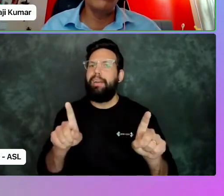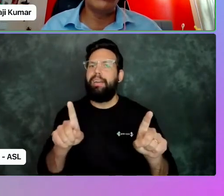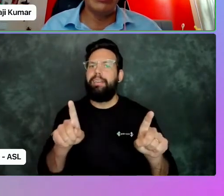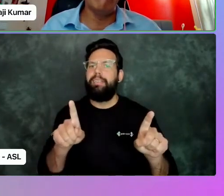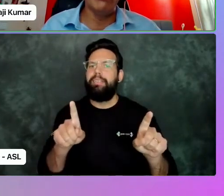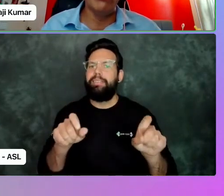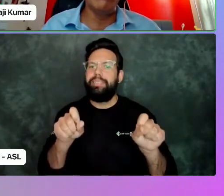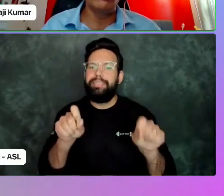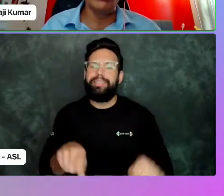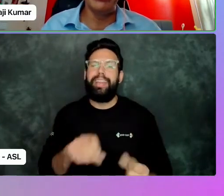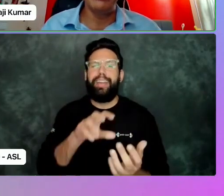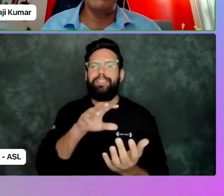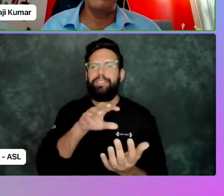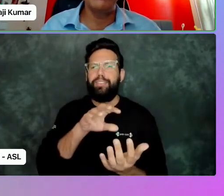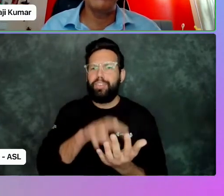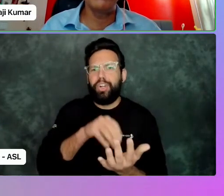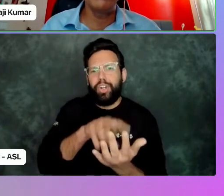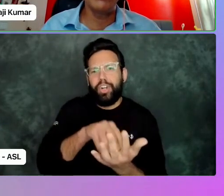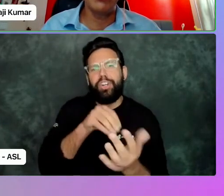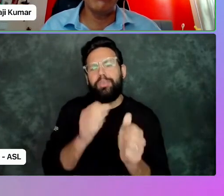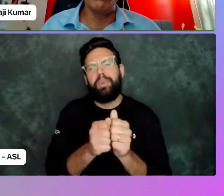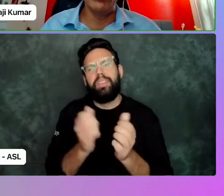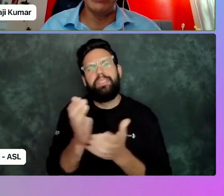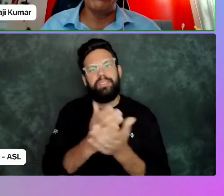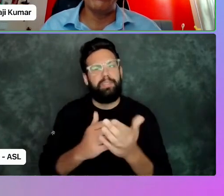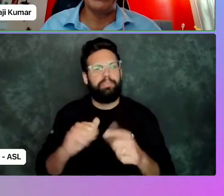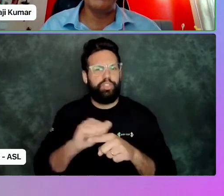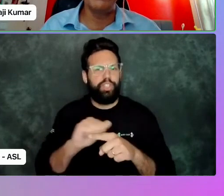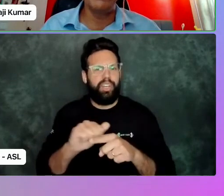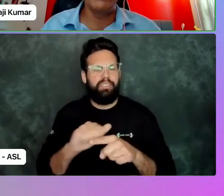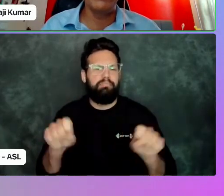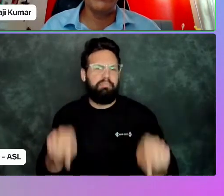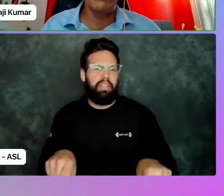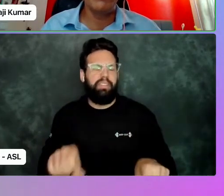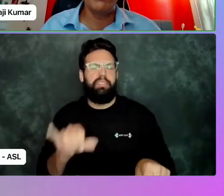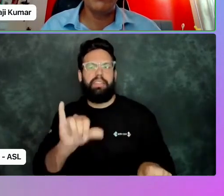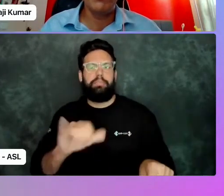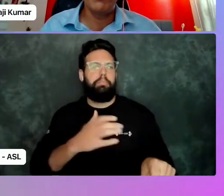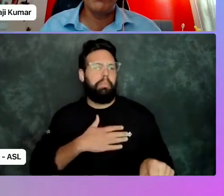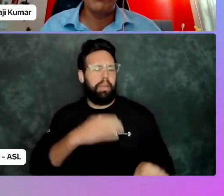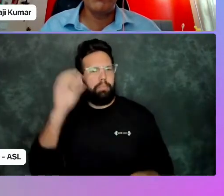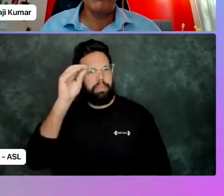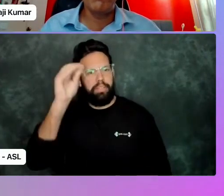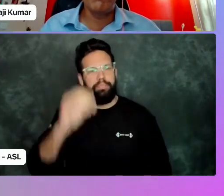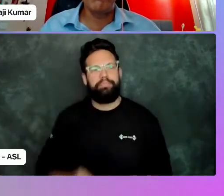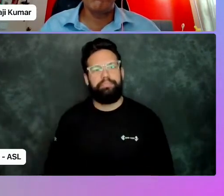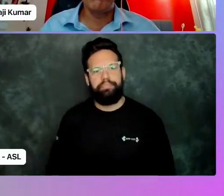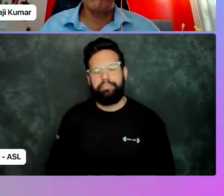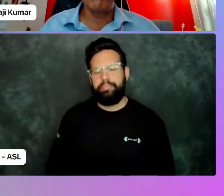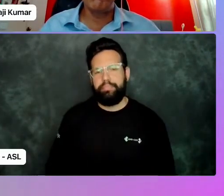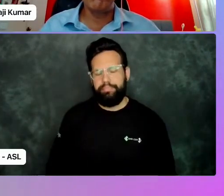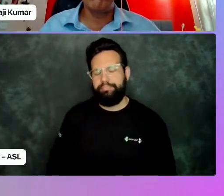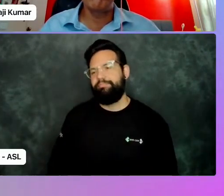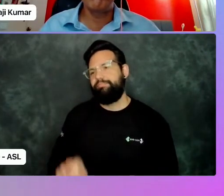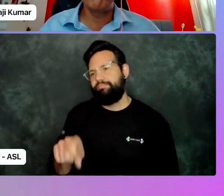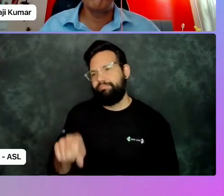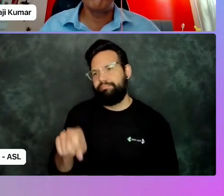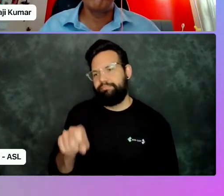with a moderate level of training, I would put it that way. Yep. And just to speak to like our target user,